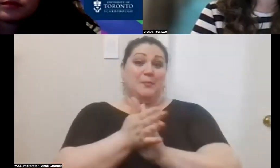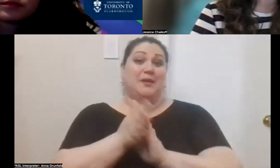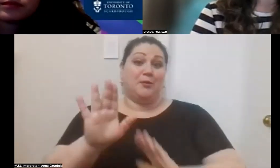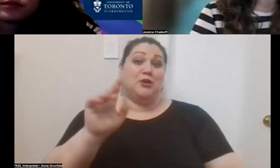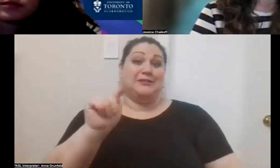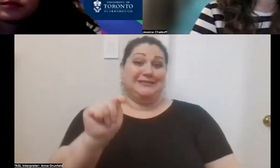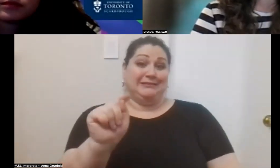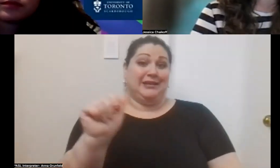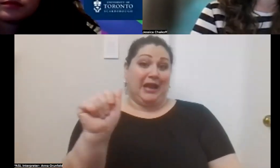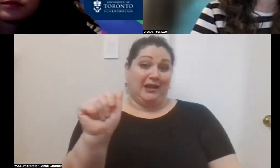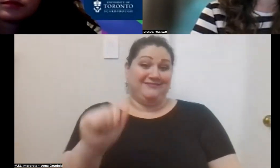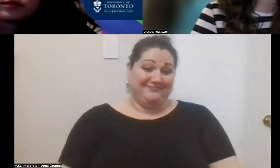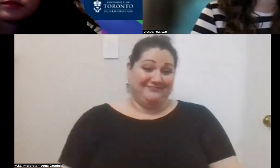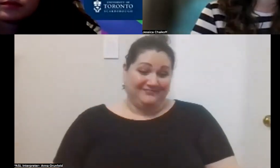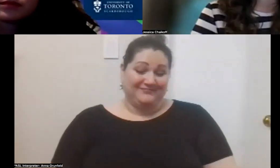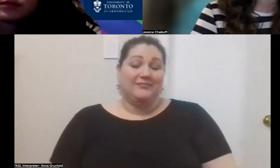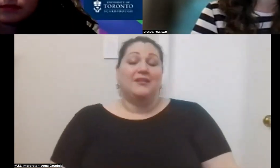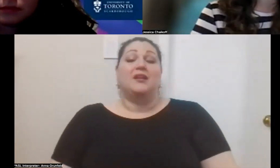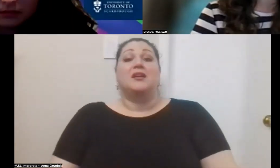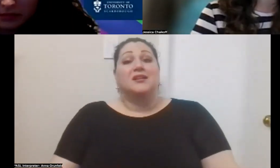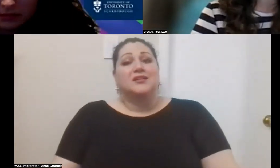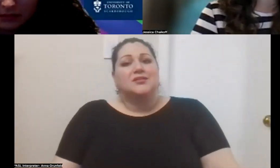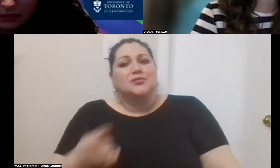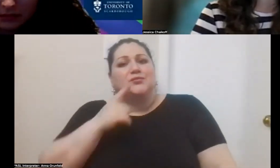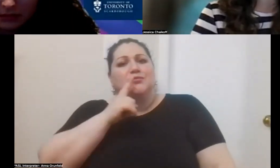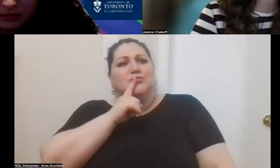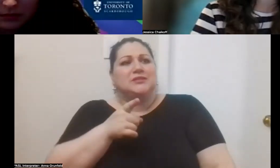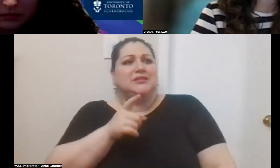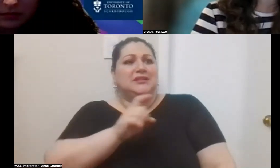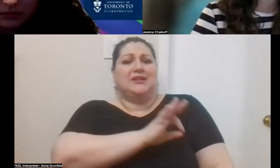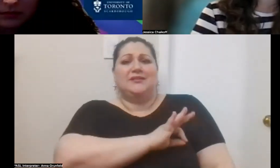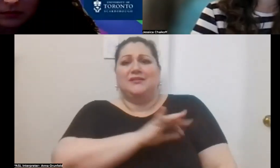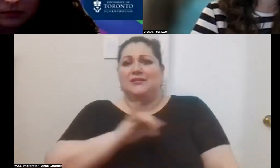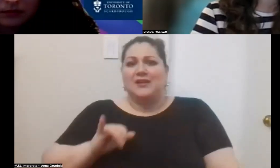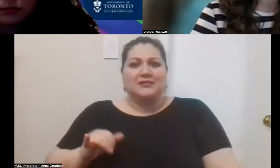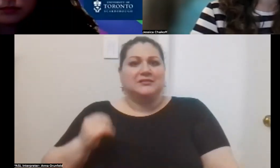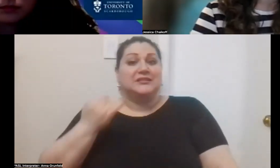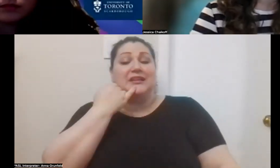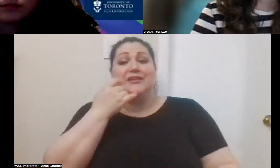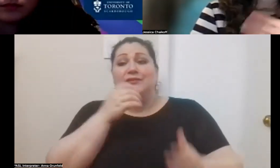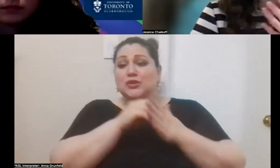And if the student reaches out asking about what's on your syllabus, even if